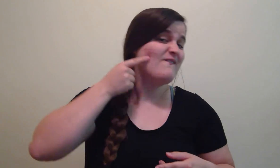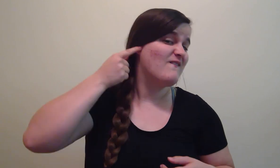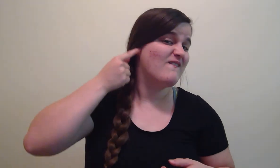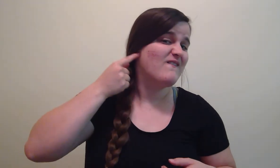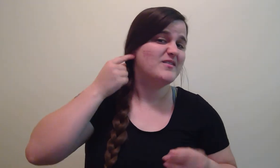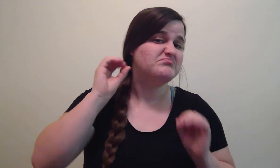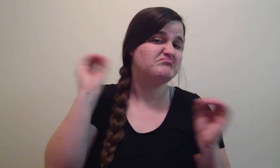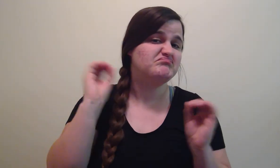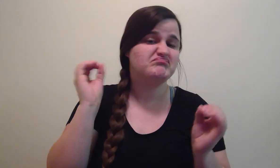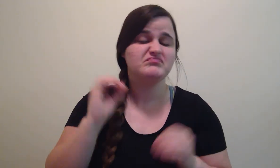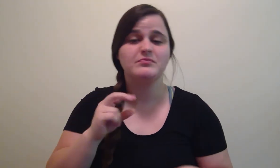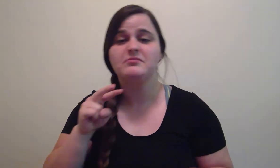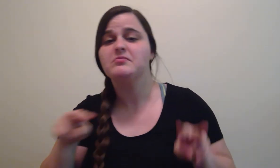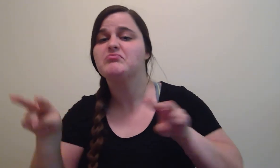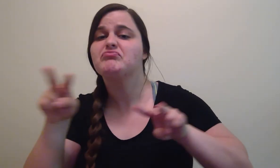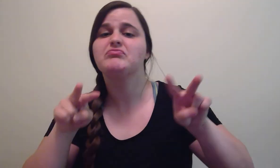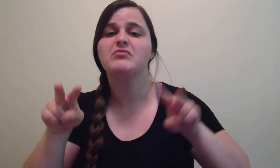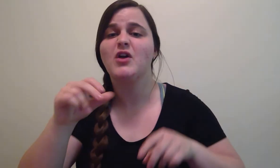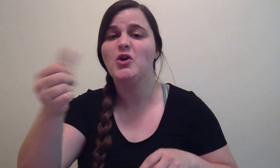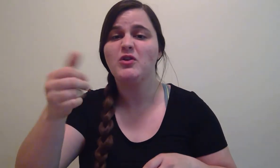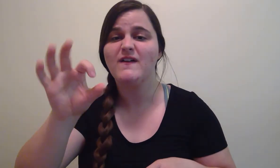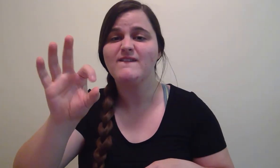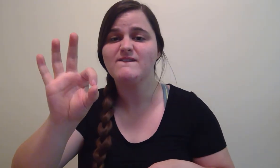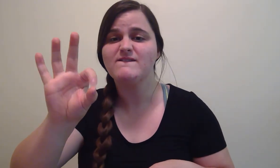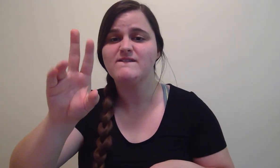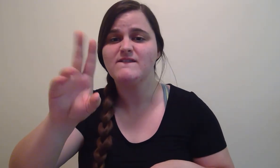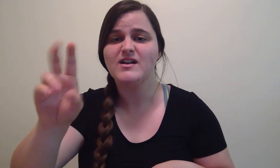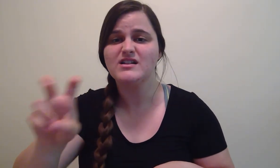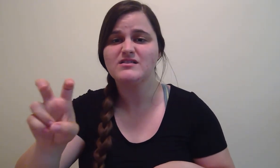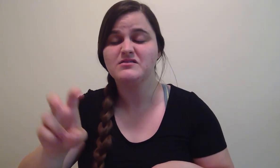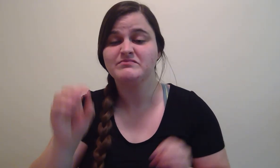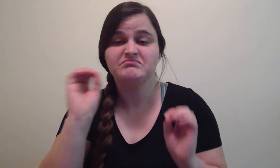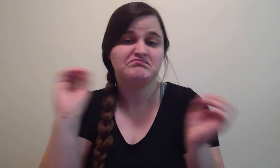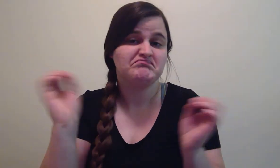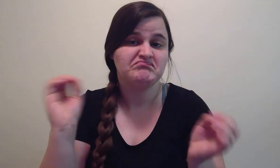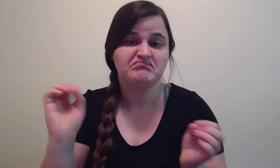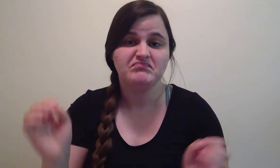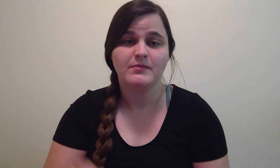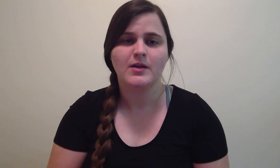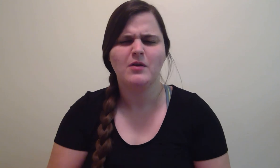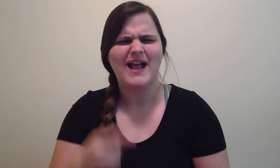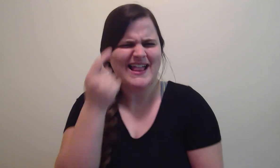I checked my own earlobes in the mirror but couldn't find much of anything on them, and I didn't spot any on other people's either.